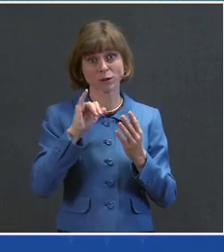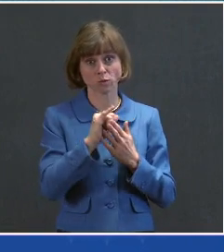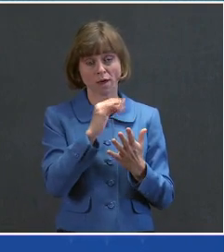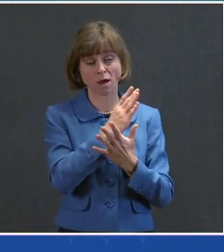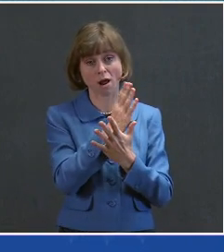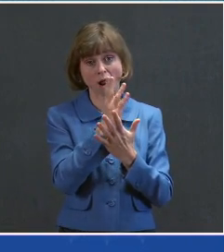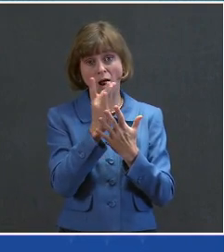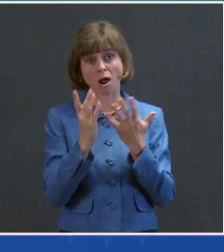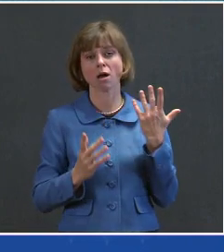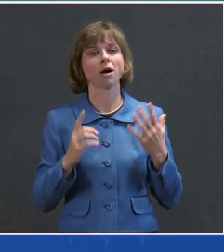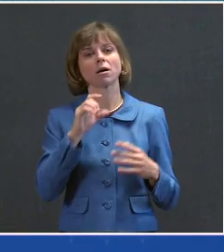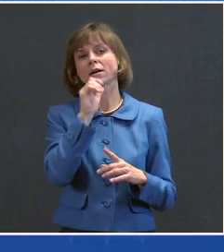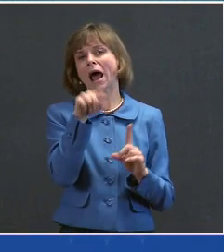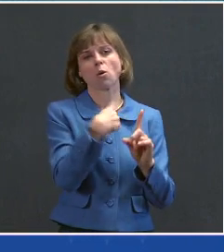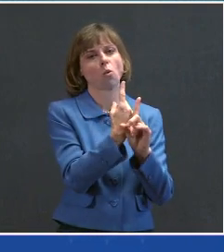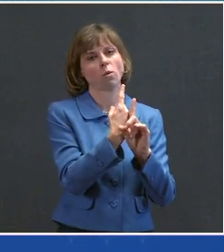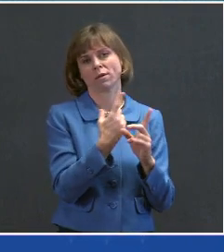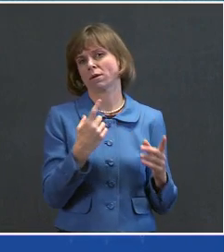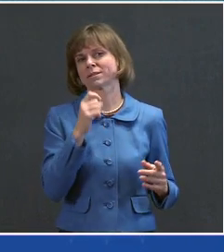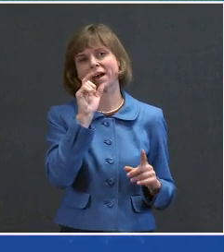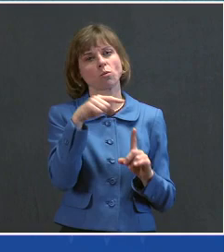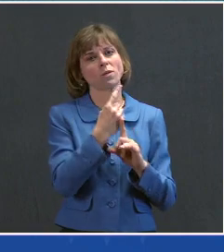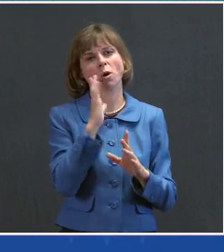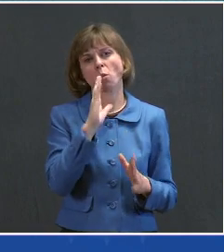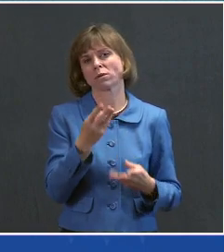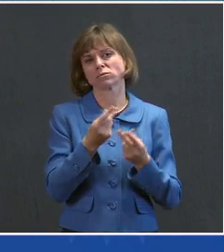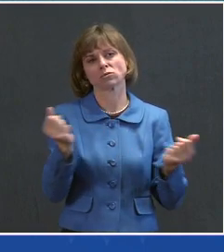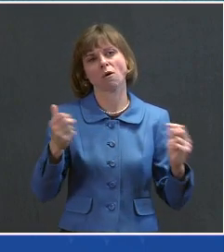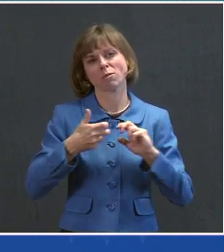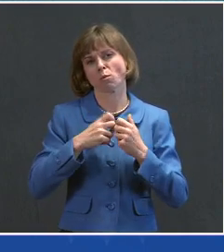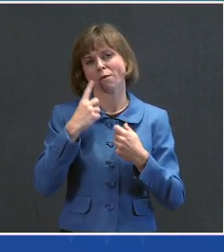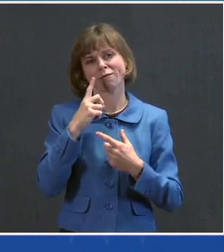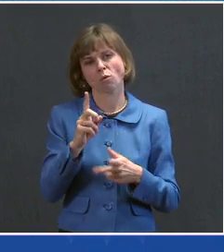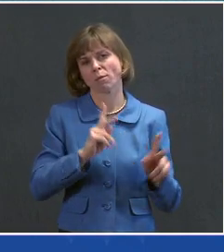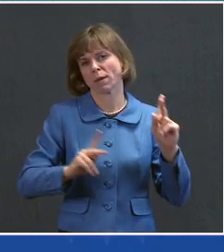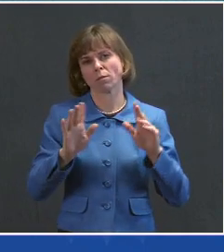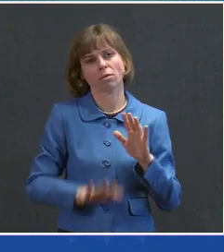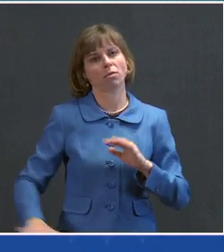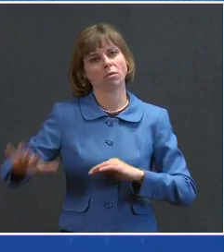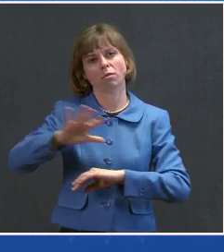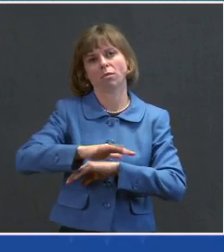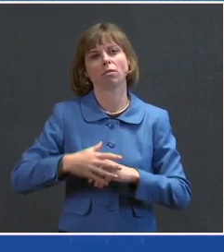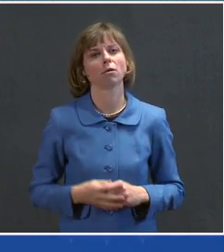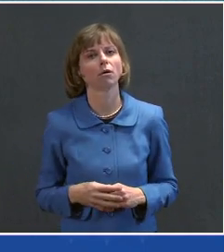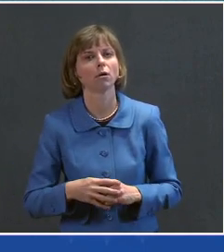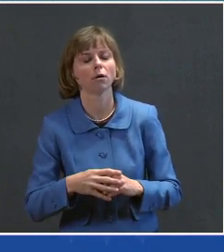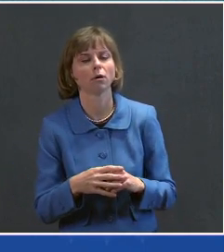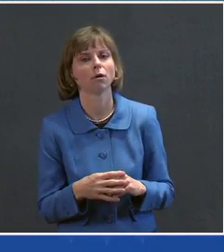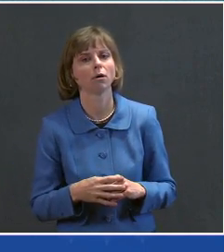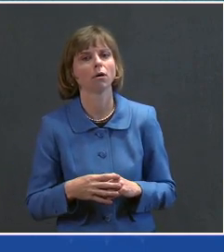that helps solve this for the public. Go ahead. The Press: Hey, Jen. Two questions -- a follow-up on the vaccine,